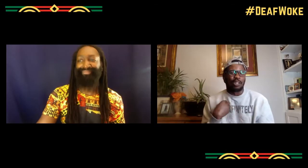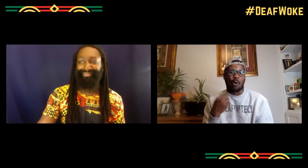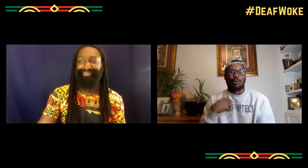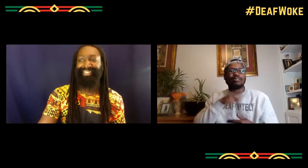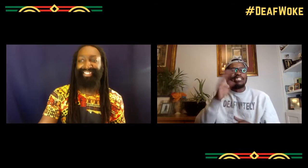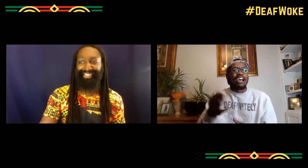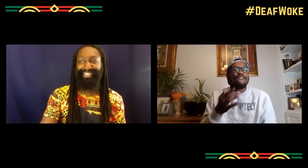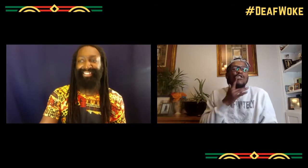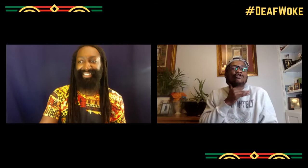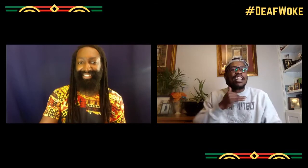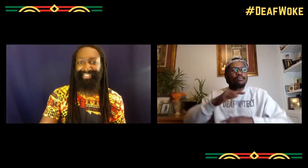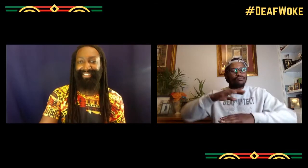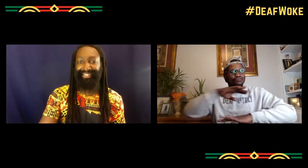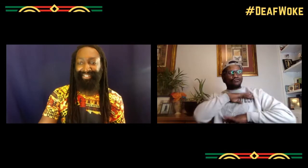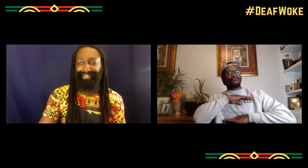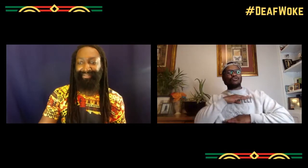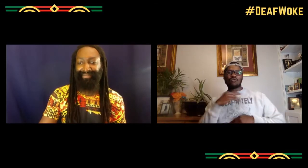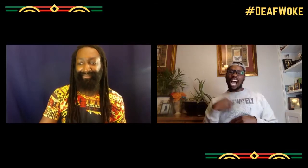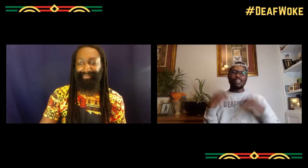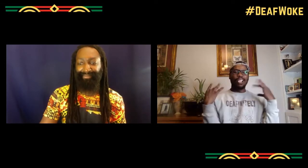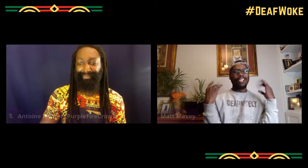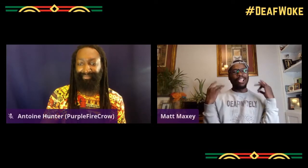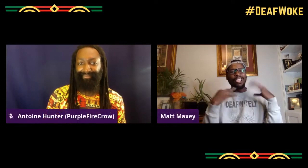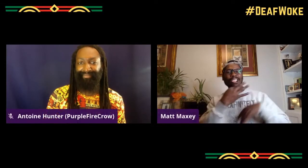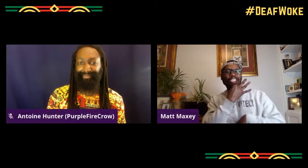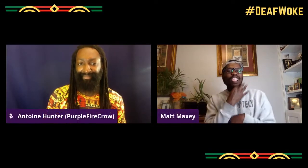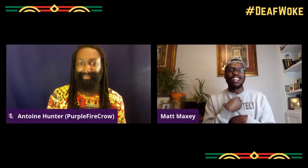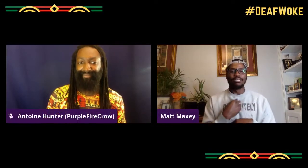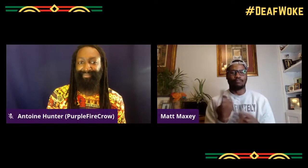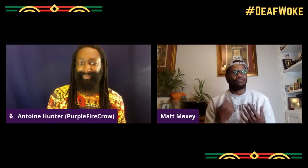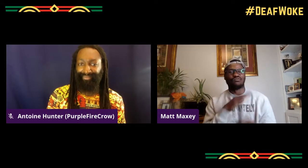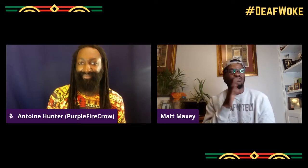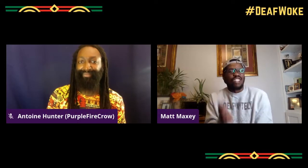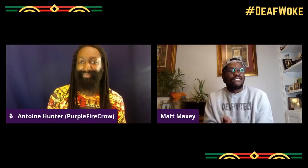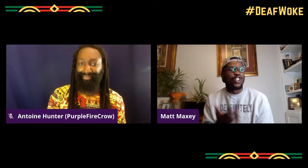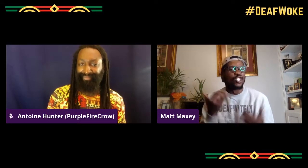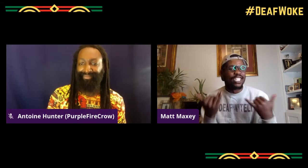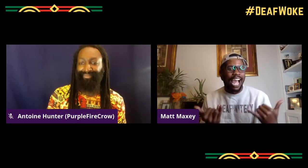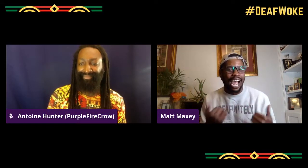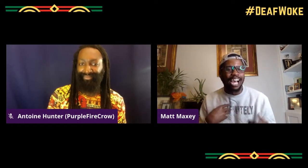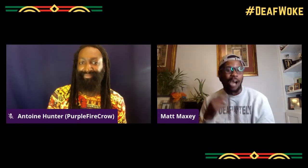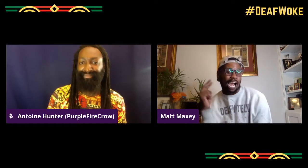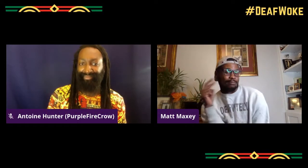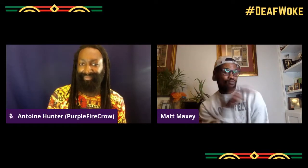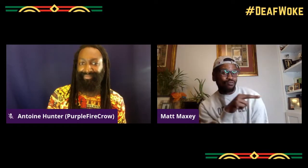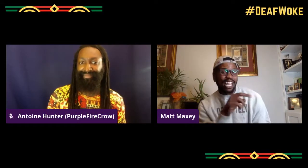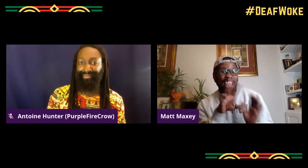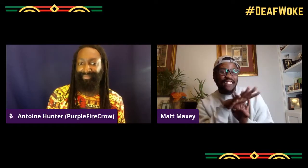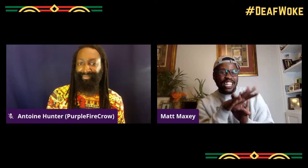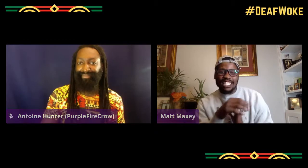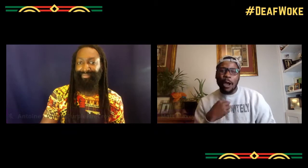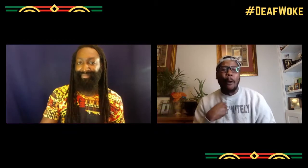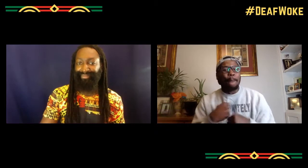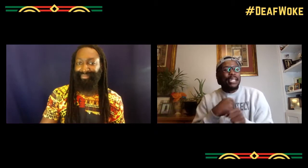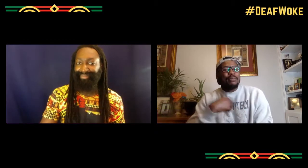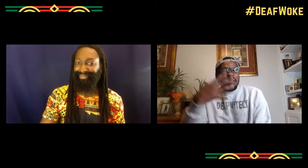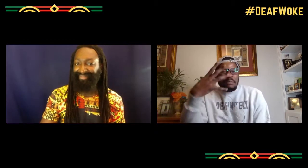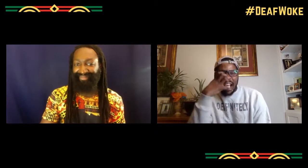and not, and to make sure I don't lose my motivation. And not to be satisfied. And not to think that you know what I'm saying, That I'm the dopest in the world.